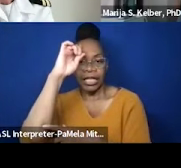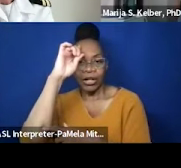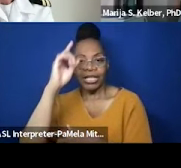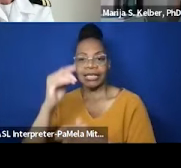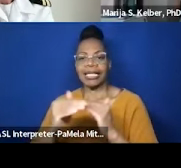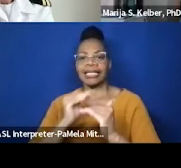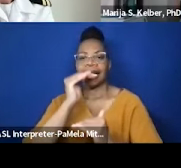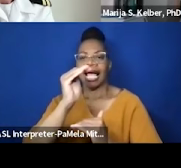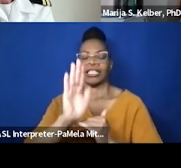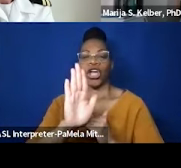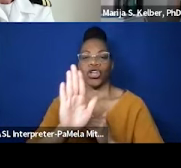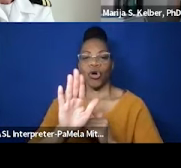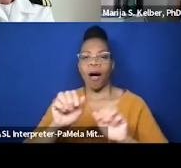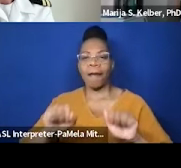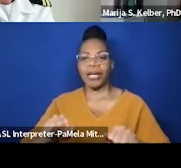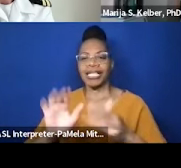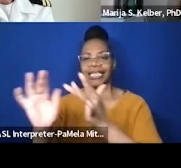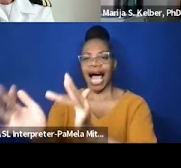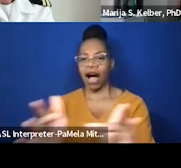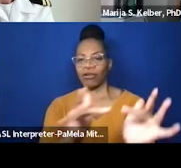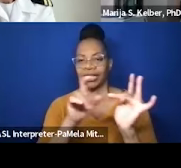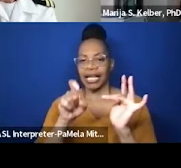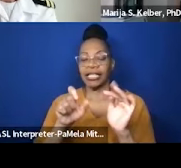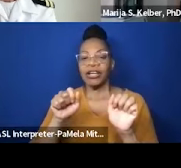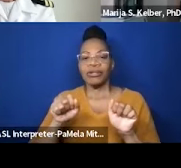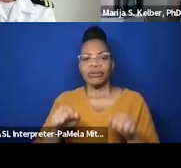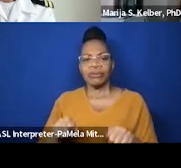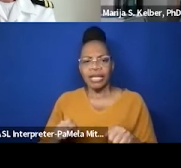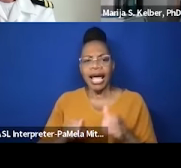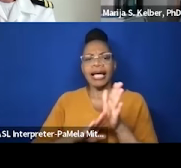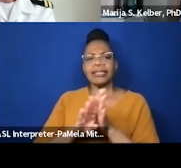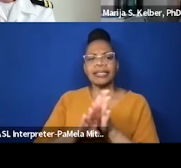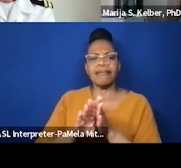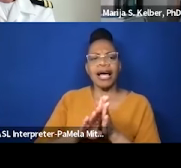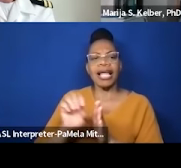and engage when necessary. You can develop SMVF-specific program, whether veterans' courts